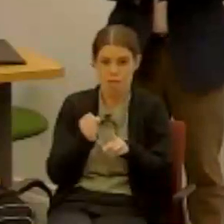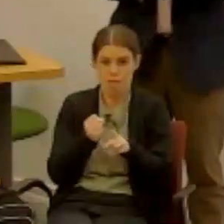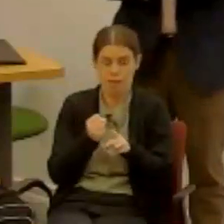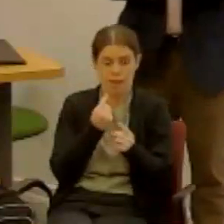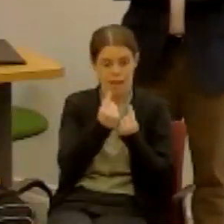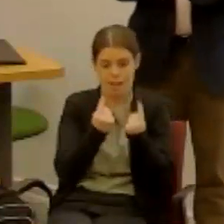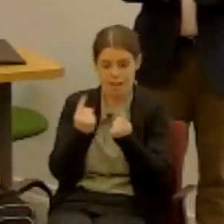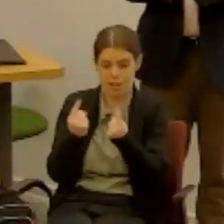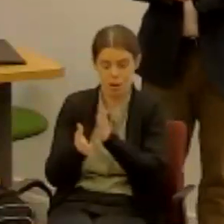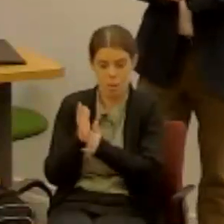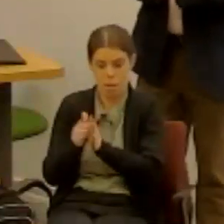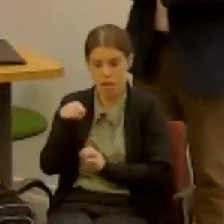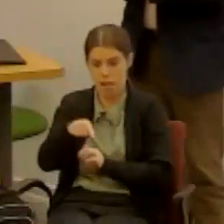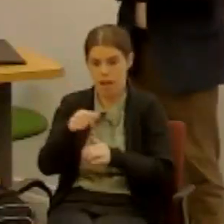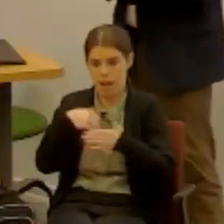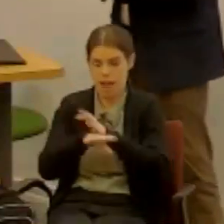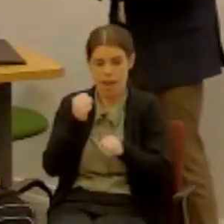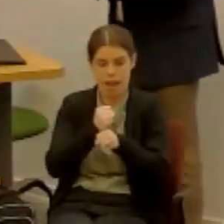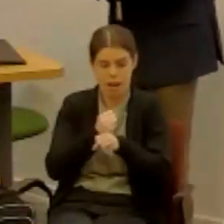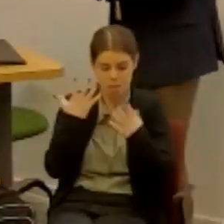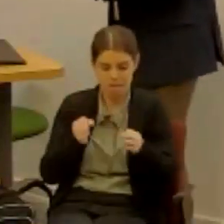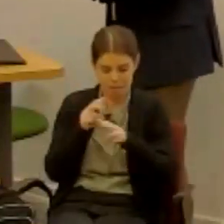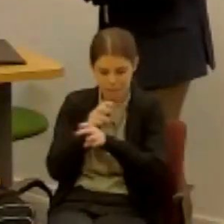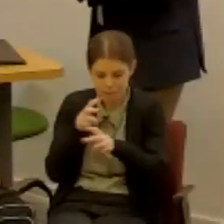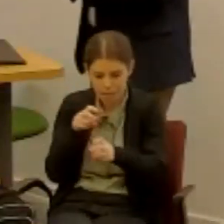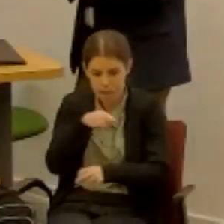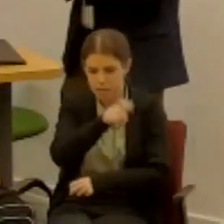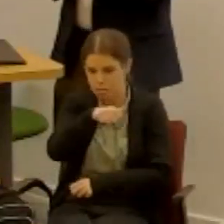played in the game, so we can study them properly and get a sense of what's going on.